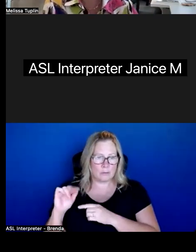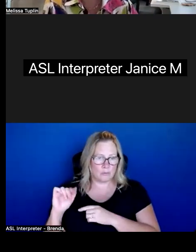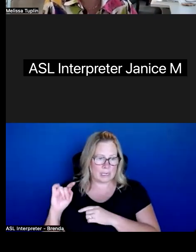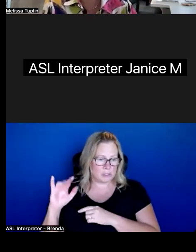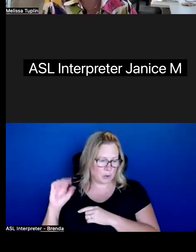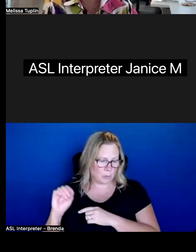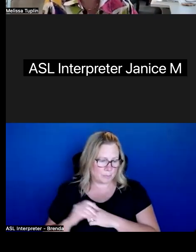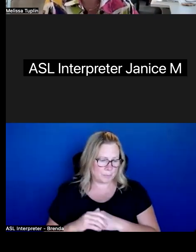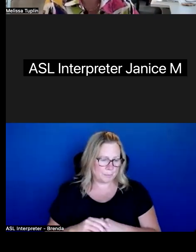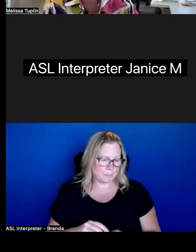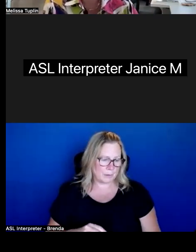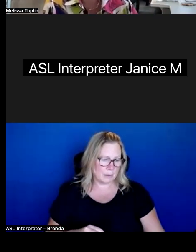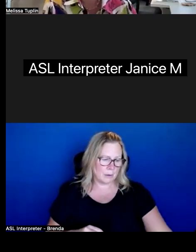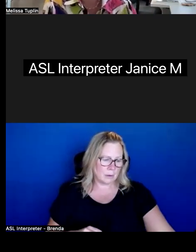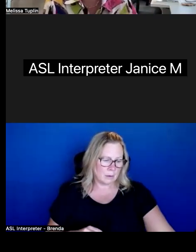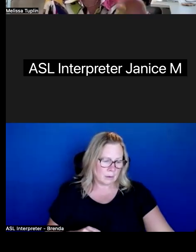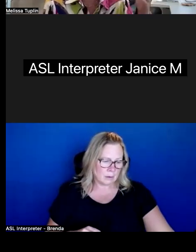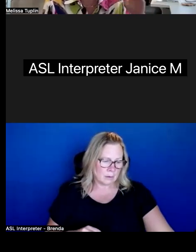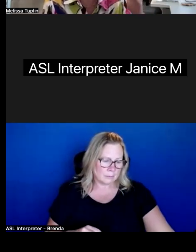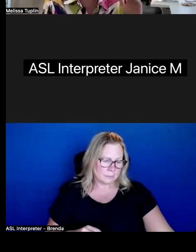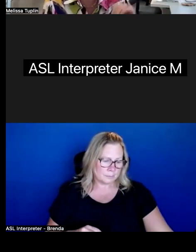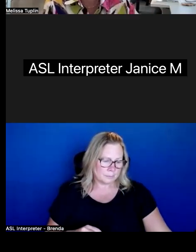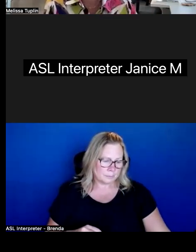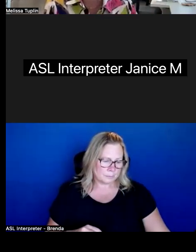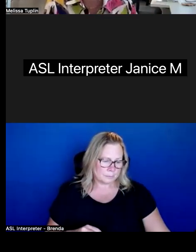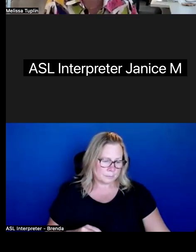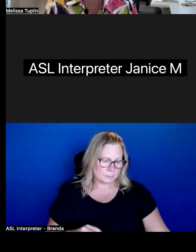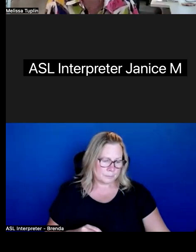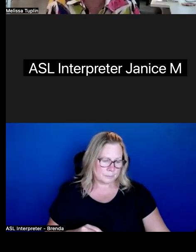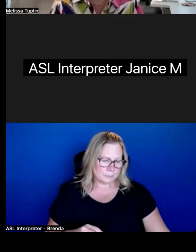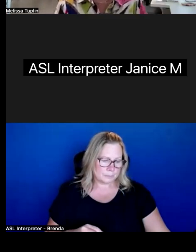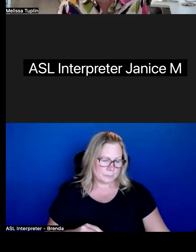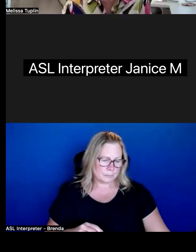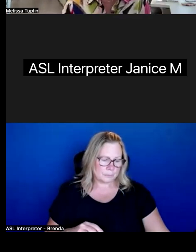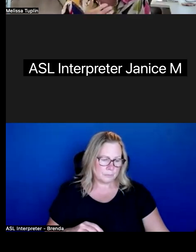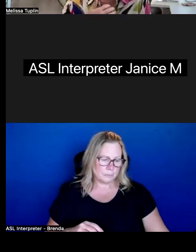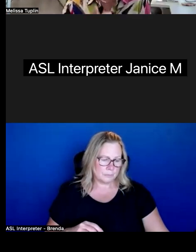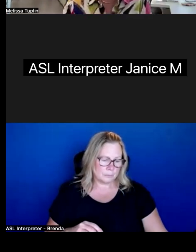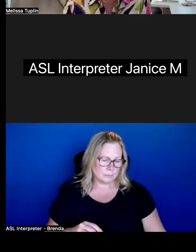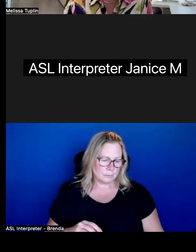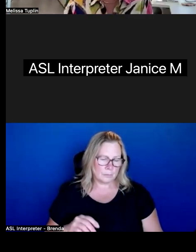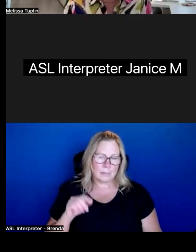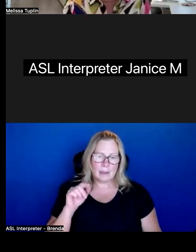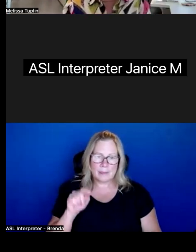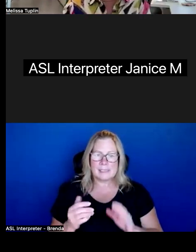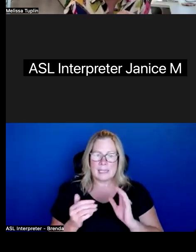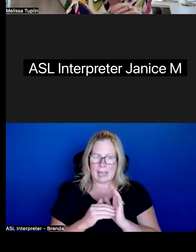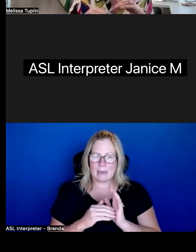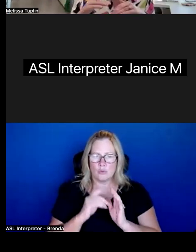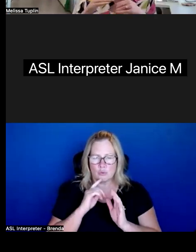is really just because those deficit and ratio thresholds are fairly arbitrary numbers that